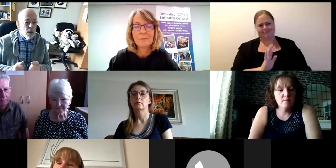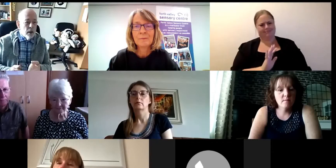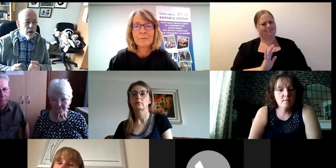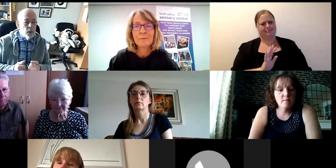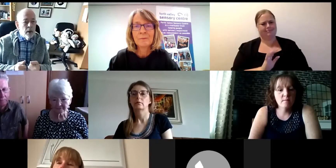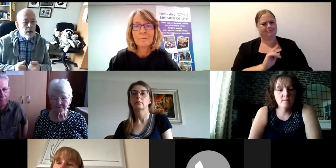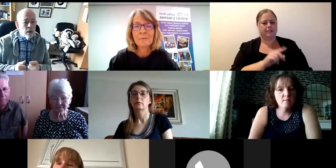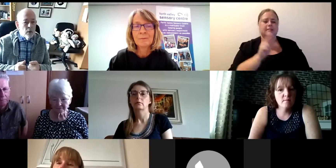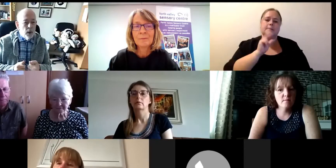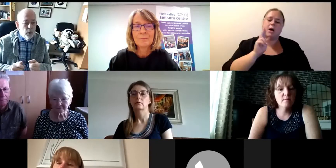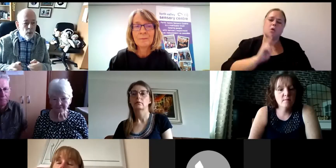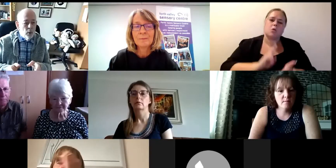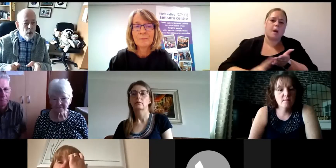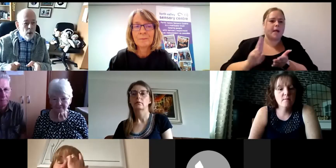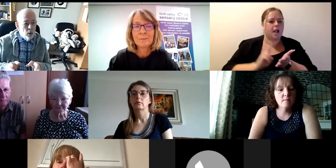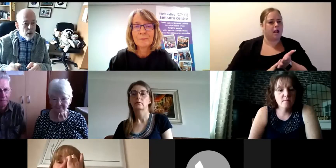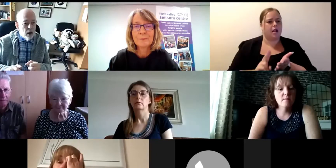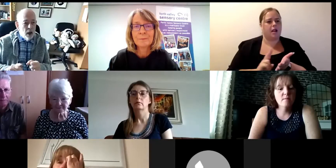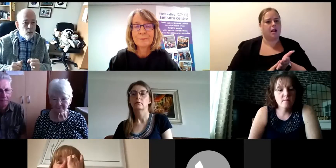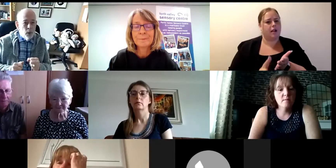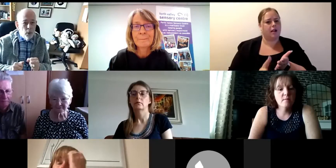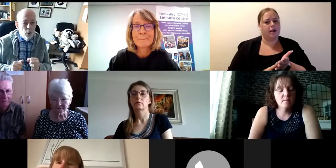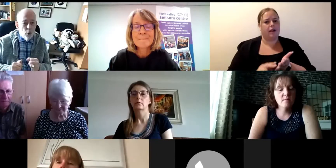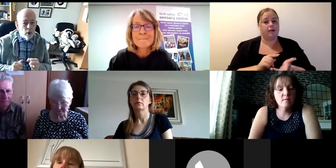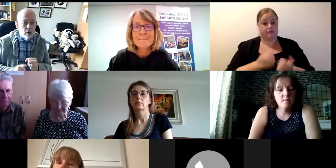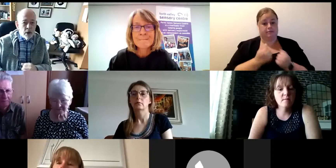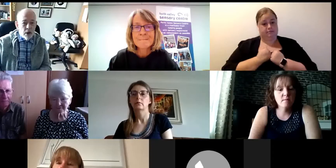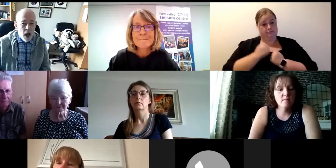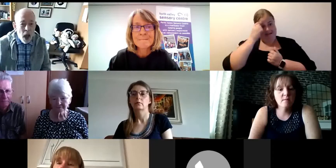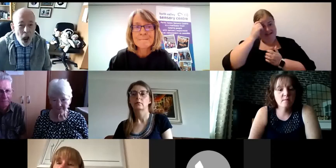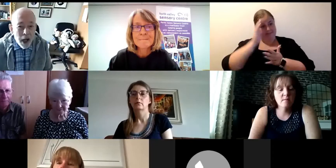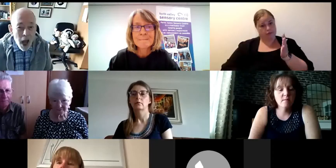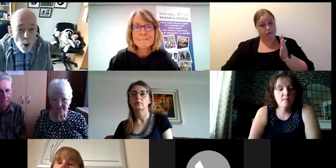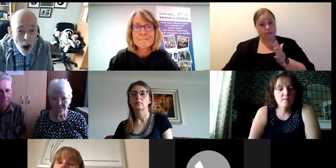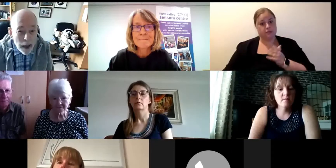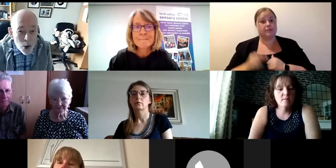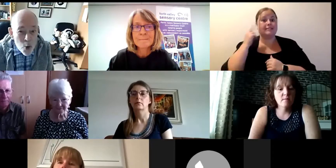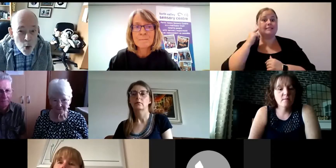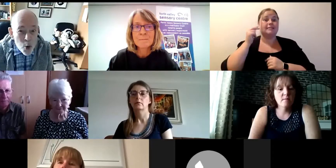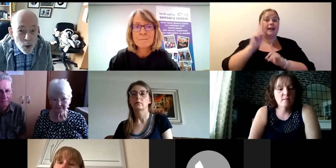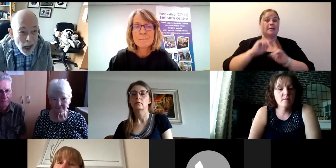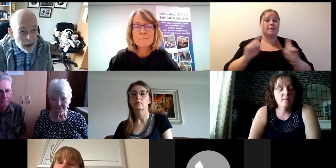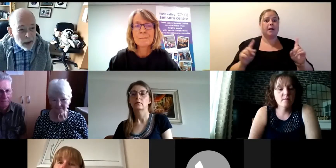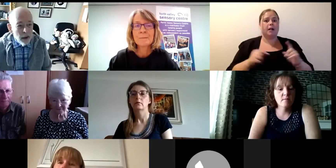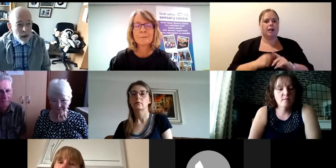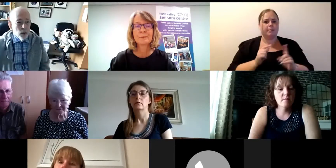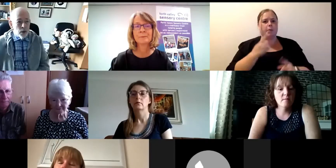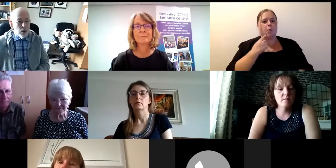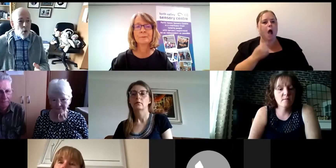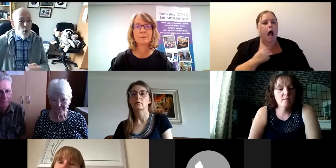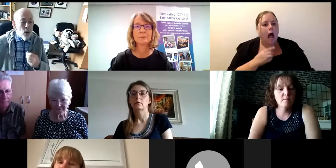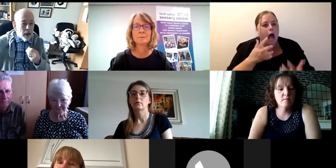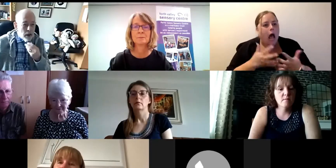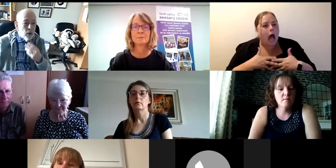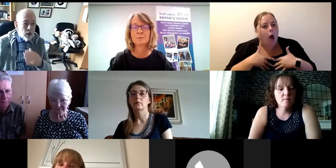my experience of people who are deaf, people to to them and say (speaking slowly) "how are you too-day" which is the wrong way to do it.